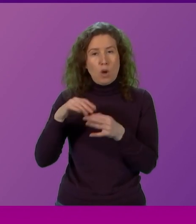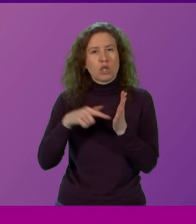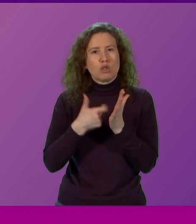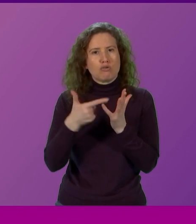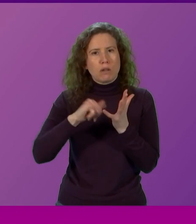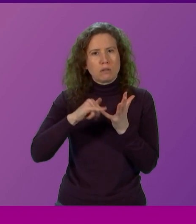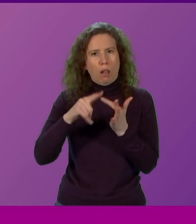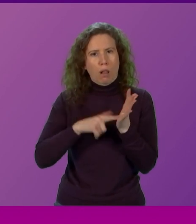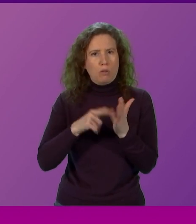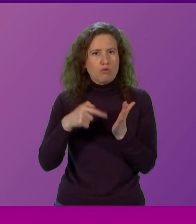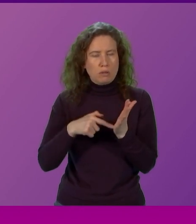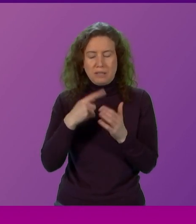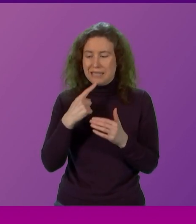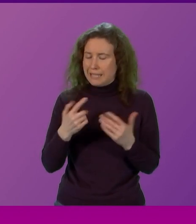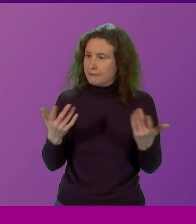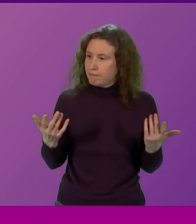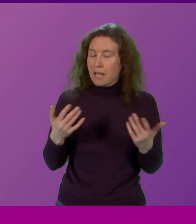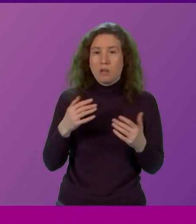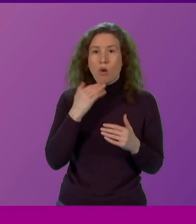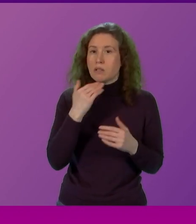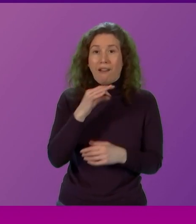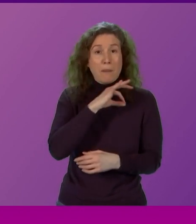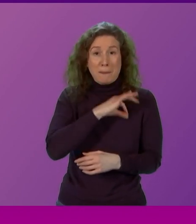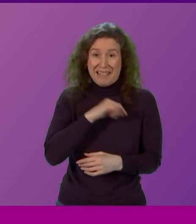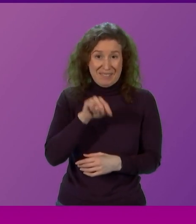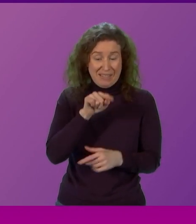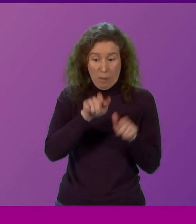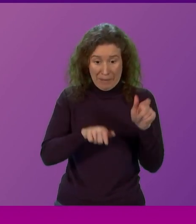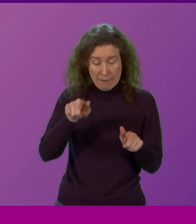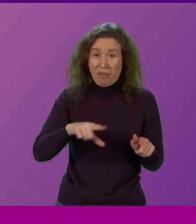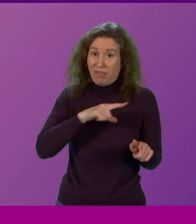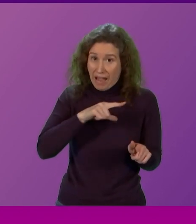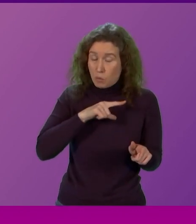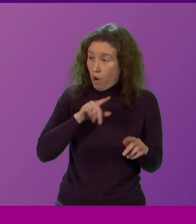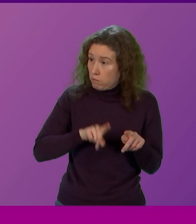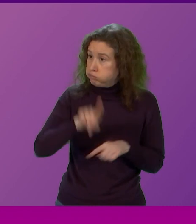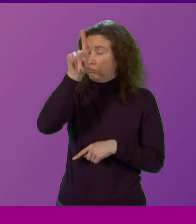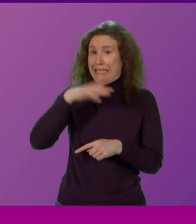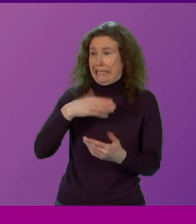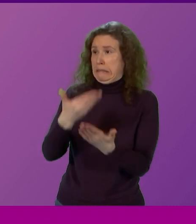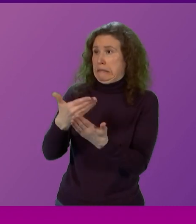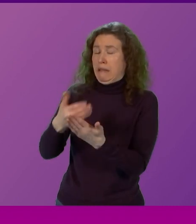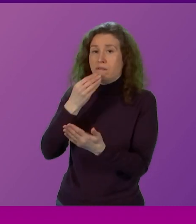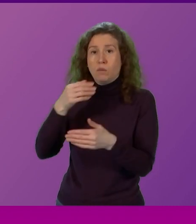that inadequate benefits are the main reason for a sharp increase in destitution and food bank use in recent months.